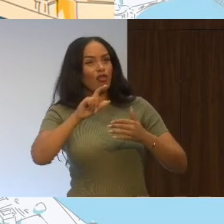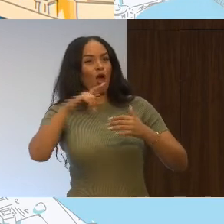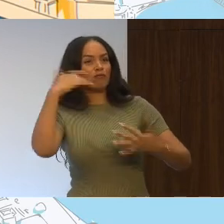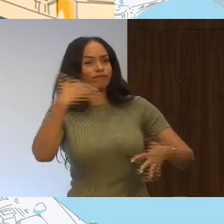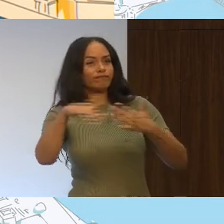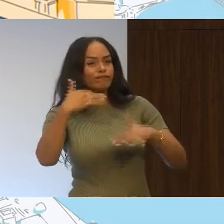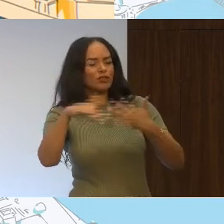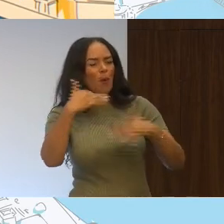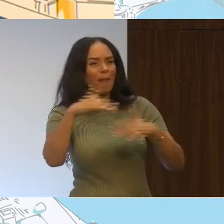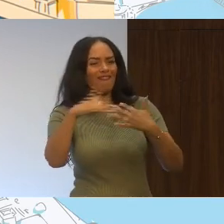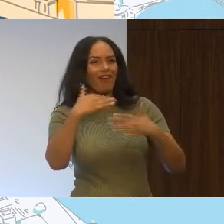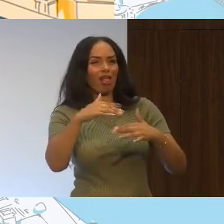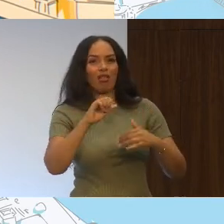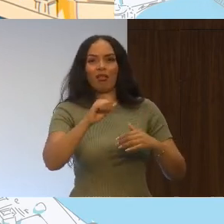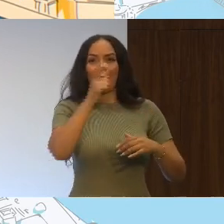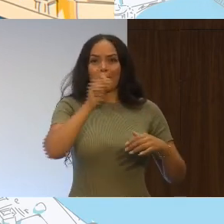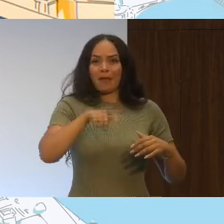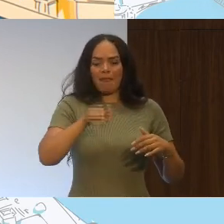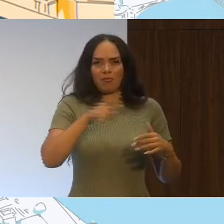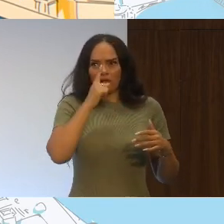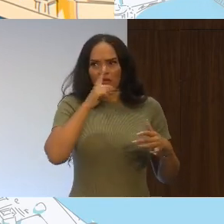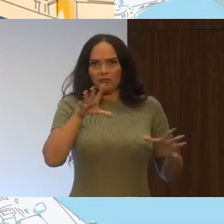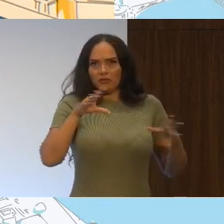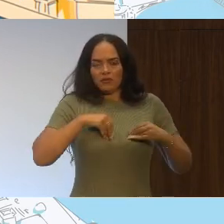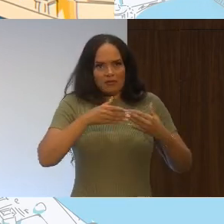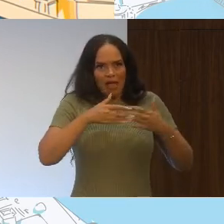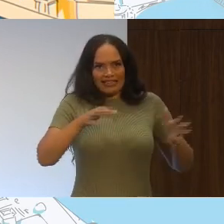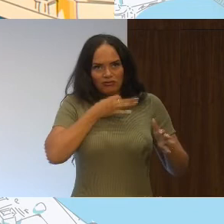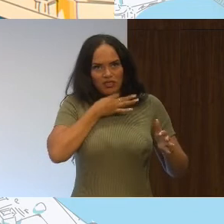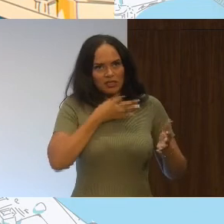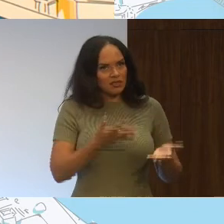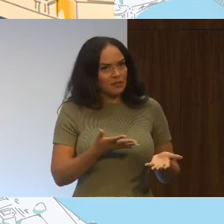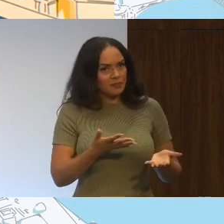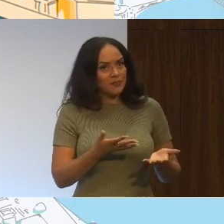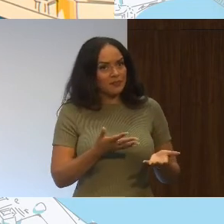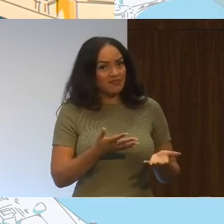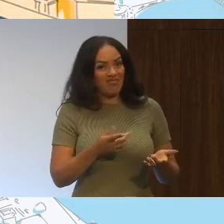In retrospect, it just gives me a shiver to think we were ever using it. But that was the landscape was just awful.